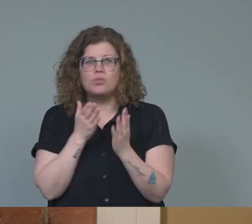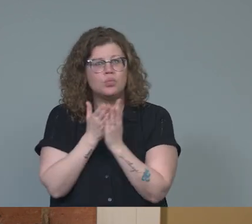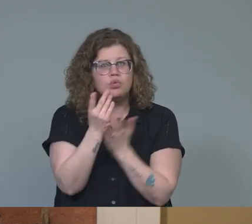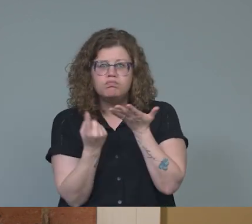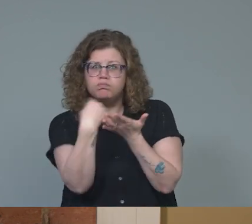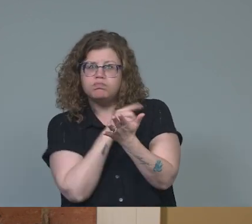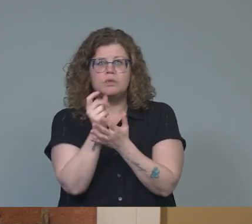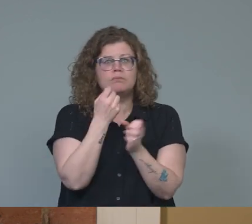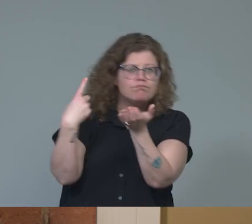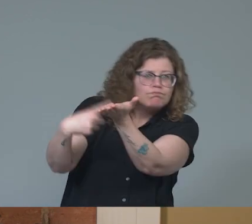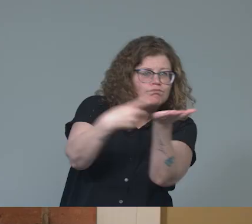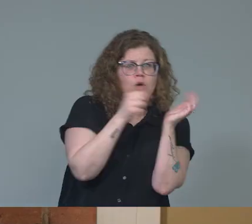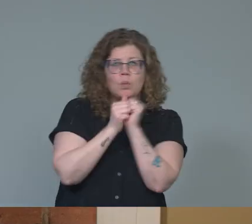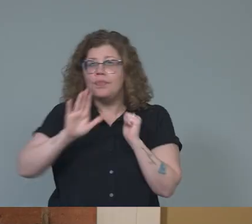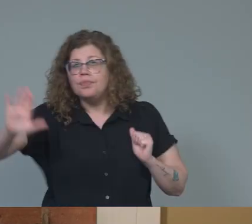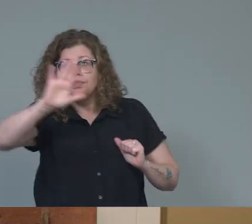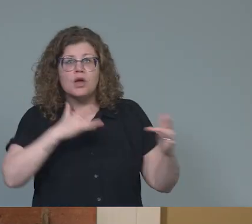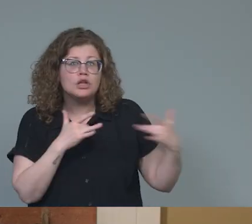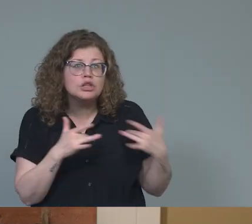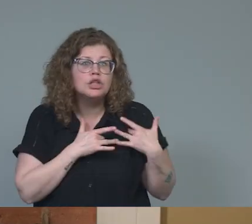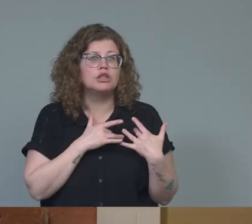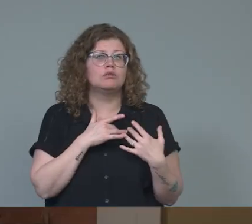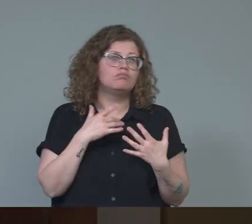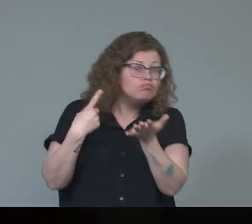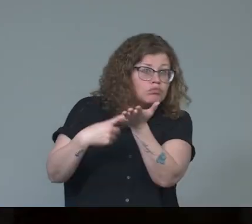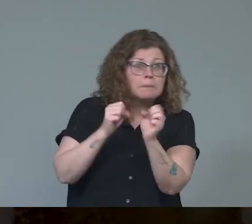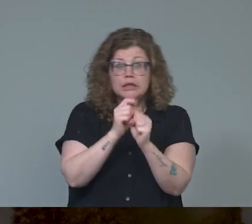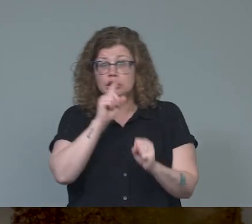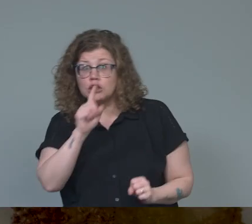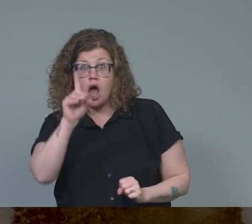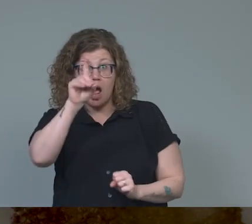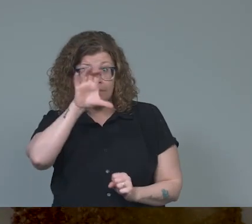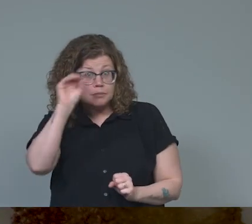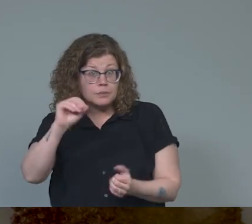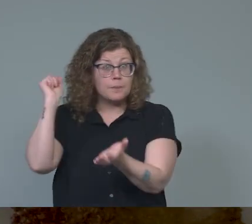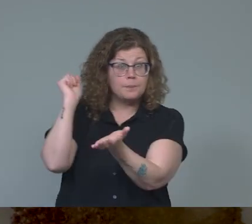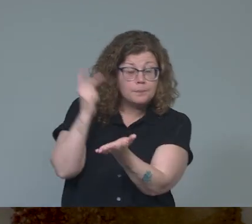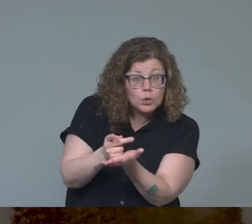the success of the project for as long as possible in the public realm. So I am, I'm considered more of a